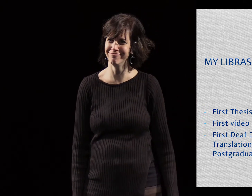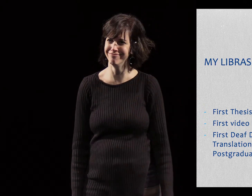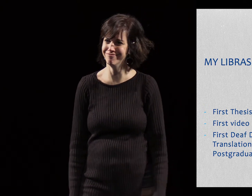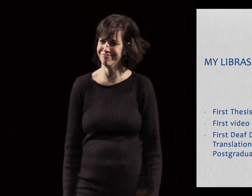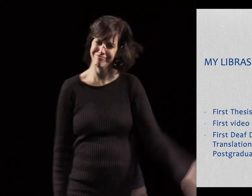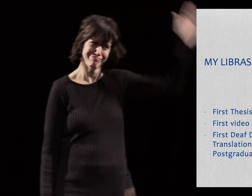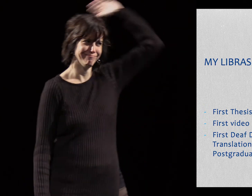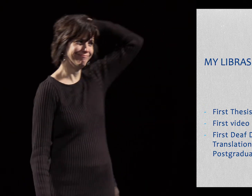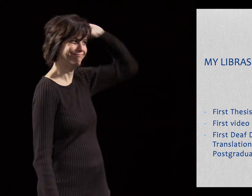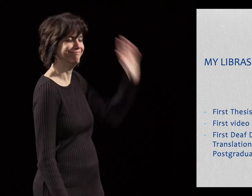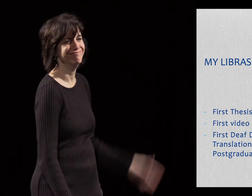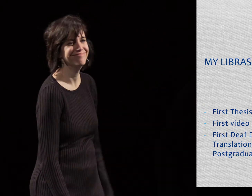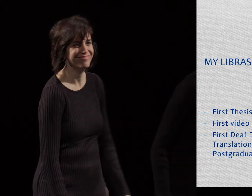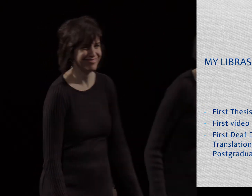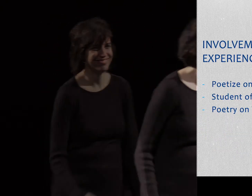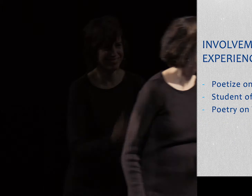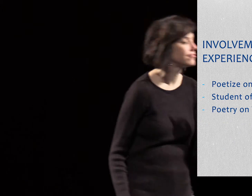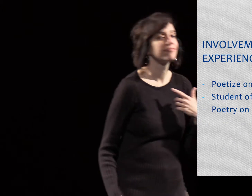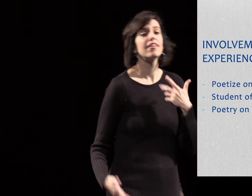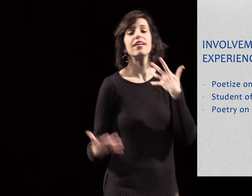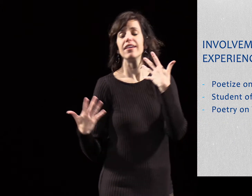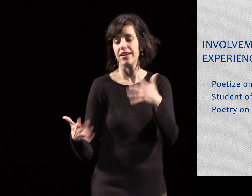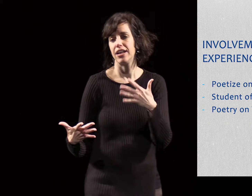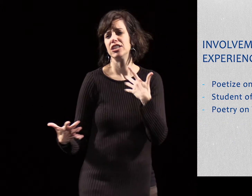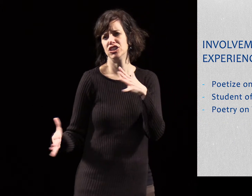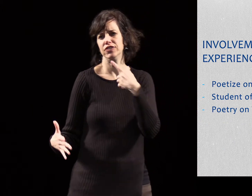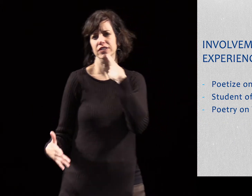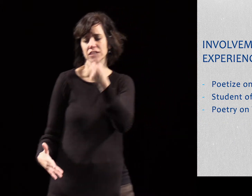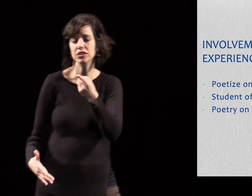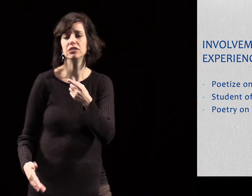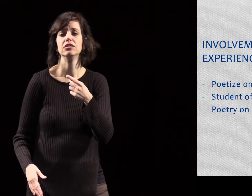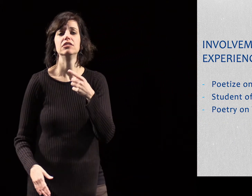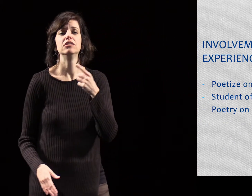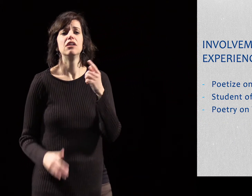It was dumb. But finally, they took it.